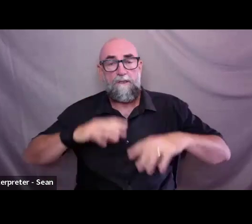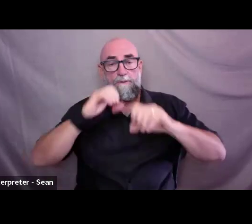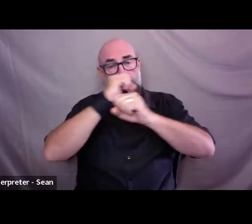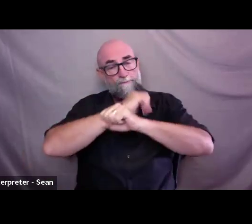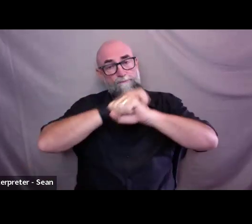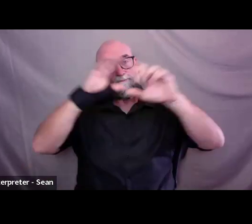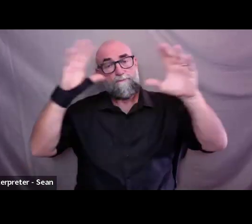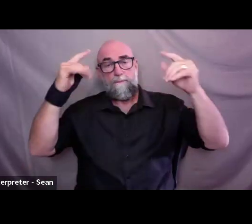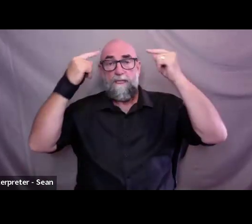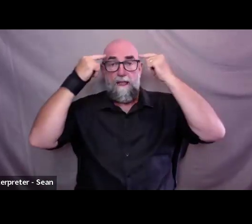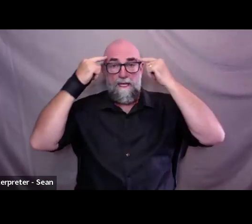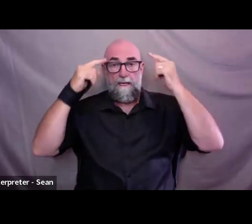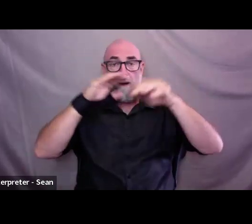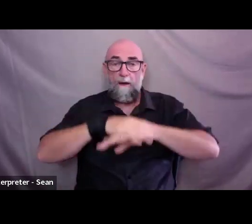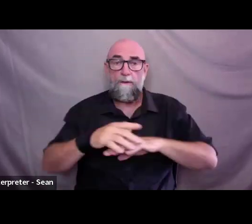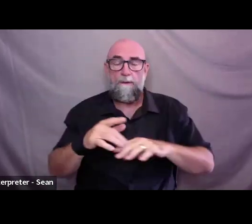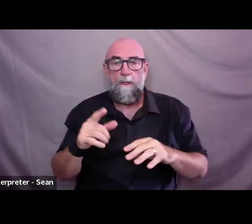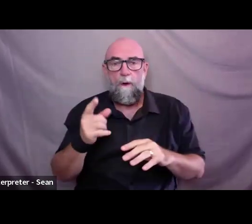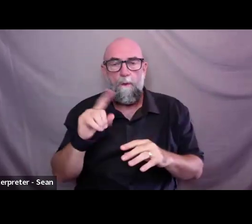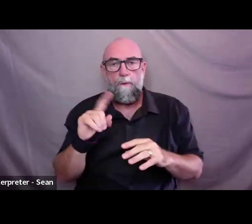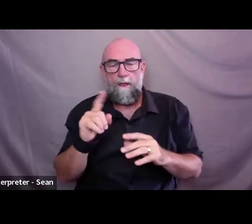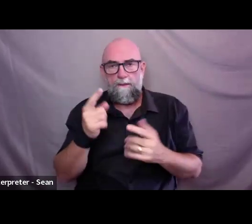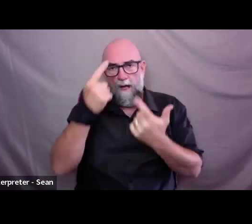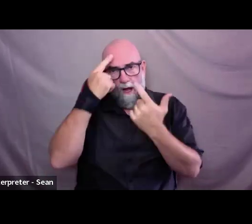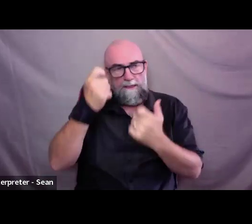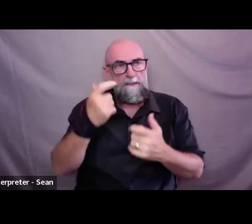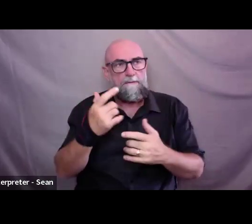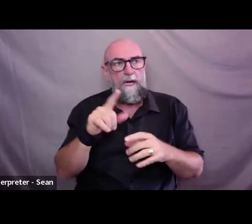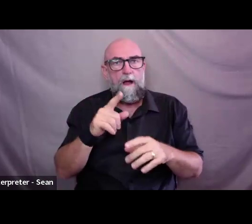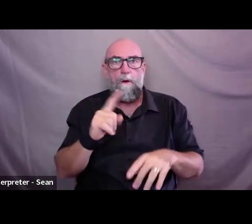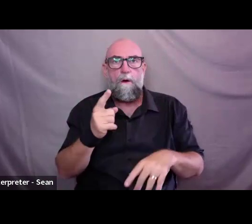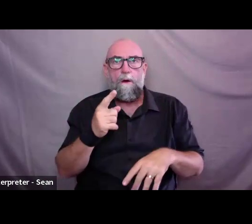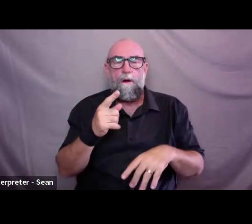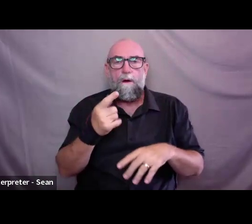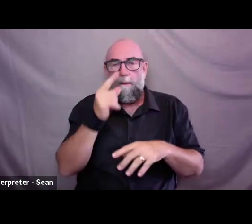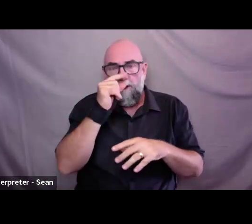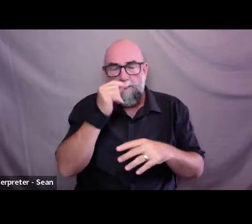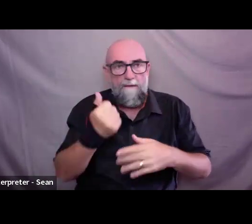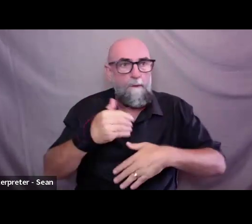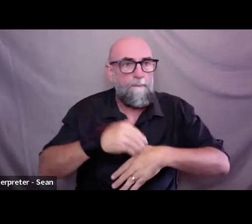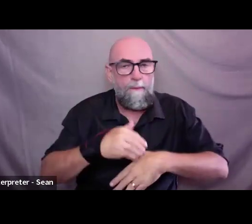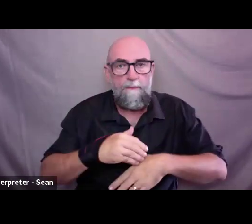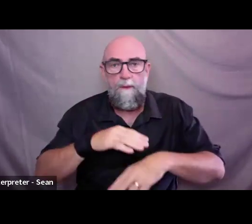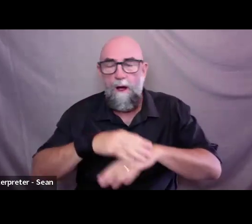not the enemy of the good , finding way to achieve something small that can help us create momentum.